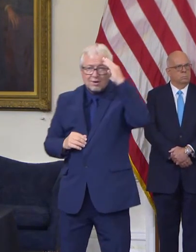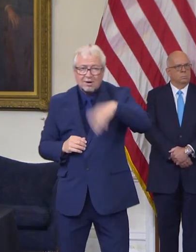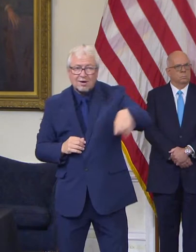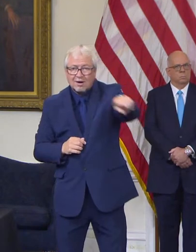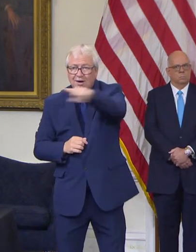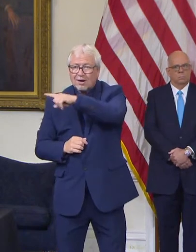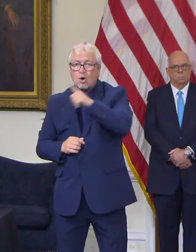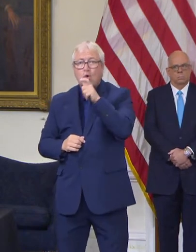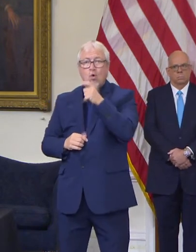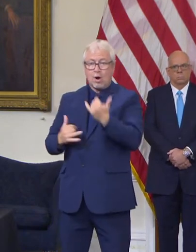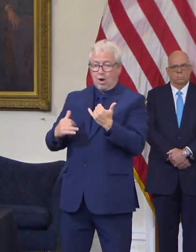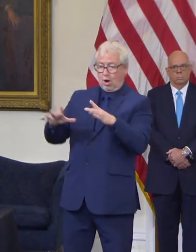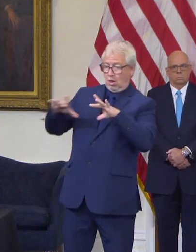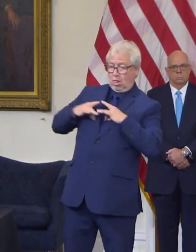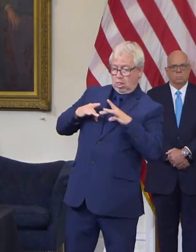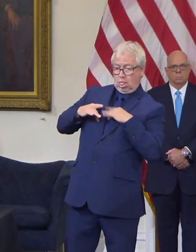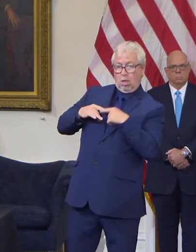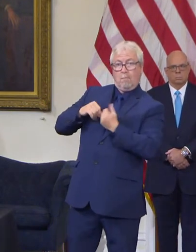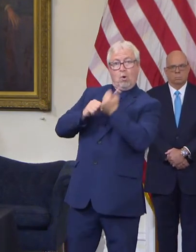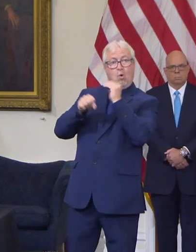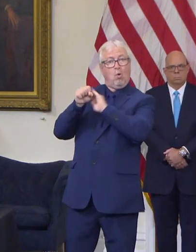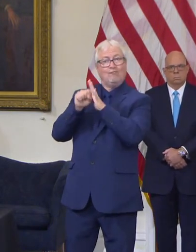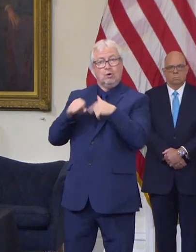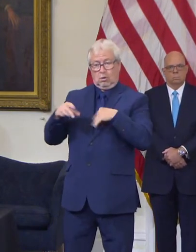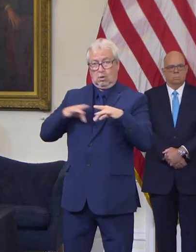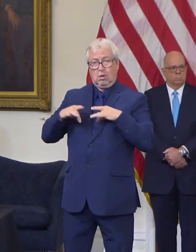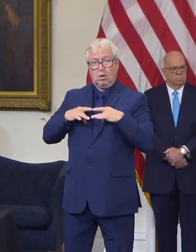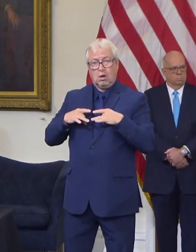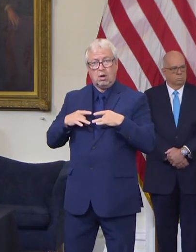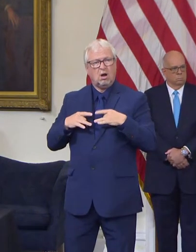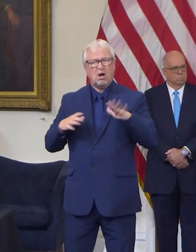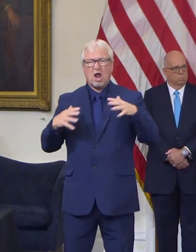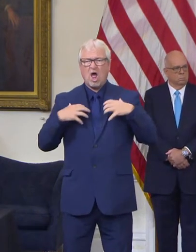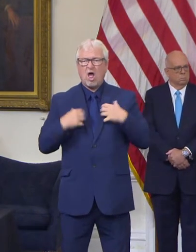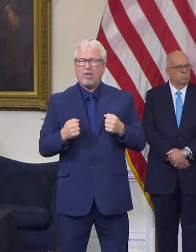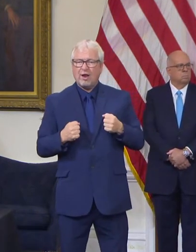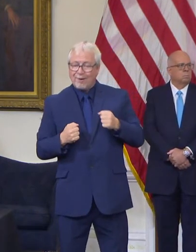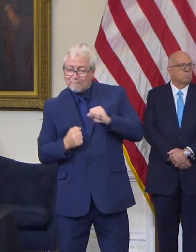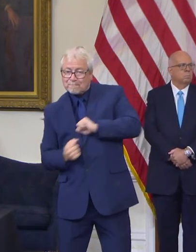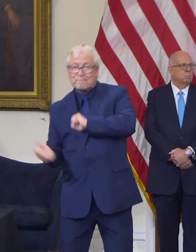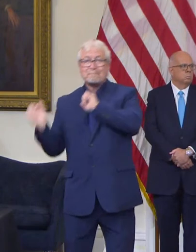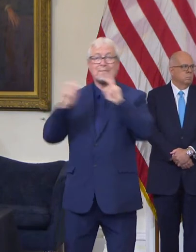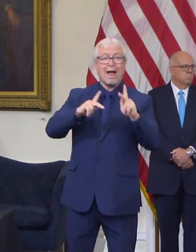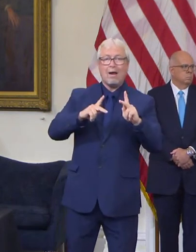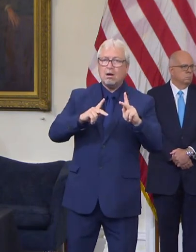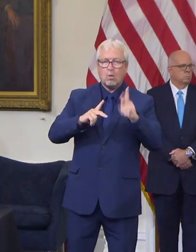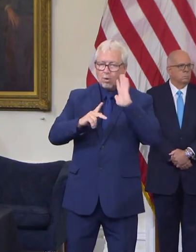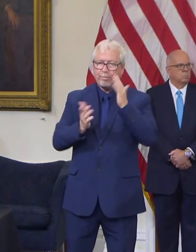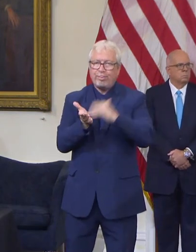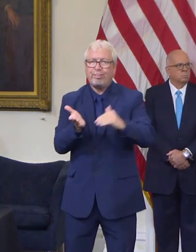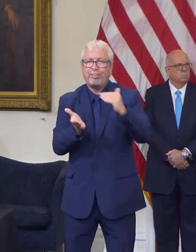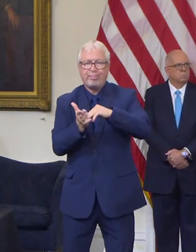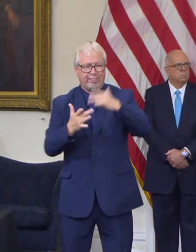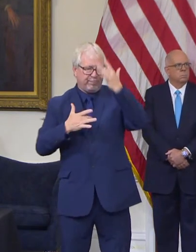with long-term health effects. Also more than one-third of people who get COVID-19 end up I know that many people still have questions or may have gotten bad information.